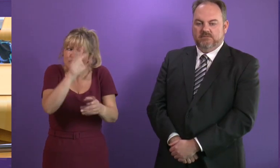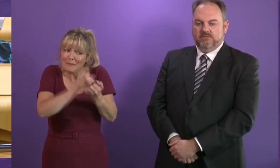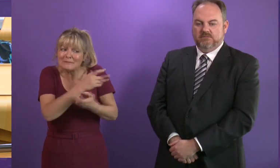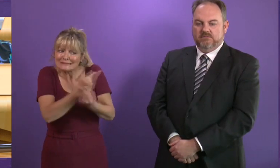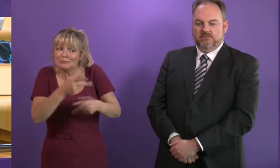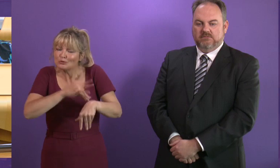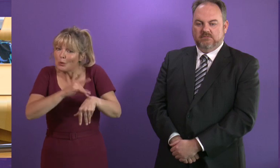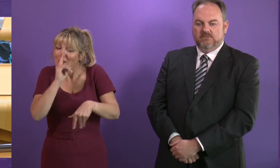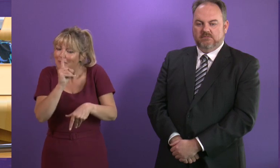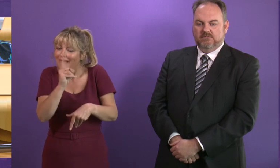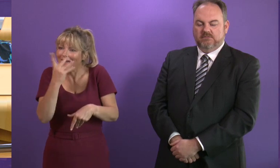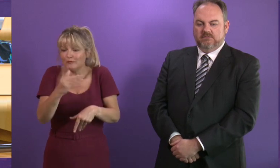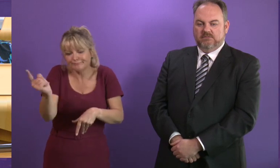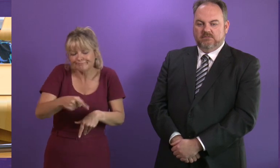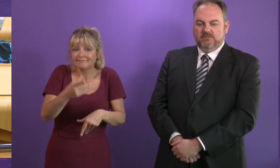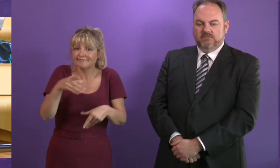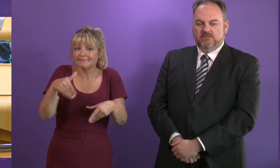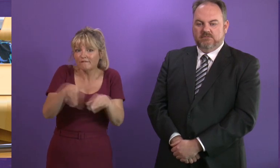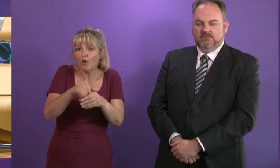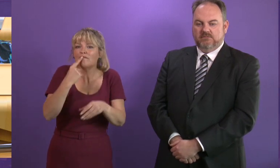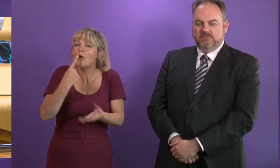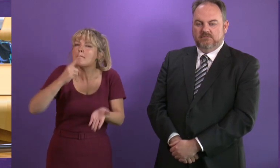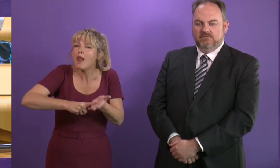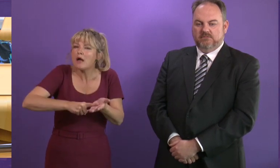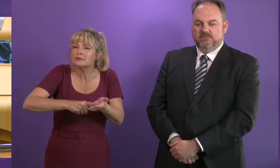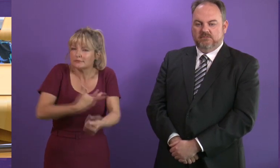More generally, as I have said, together with our drink-driving limit, the new laws will